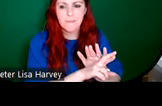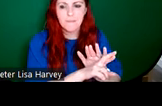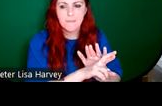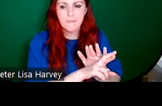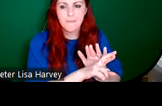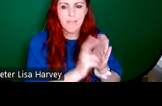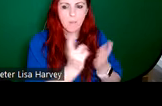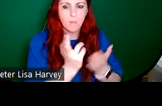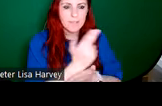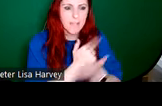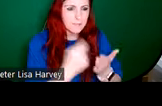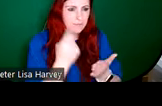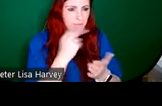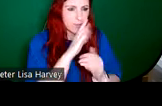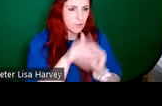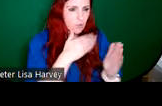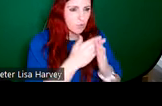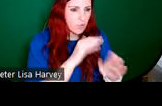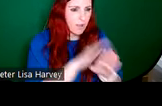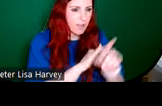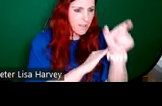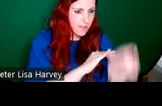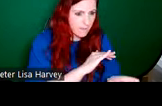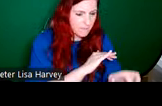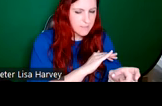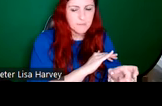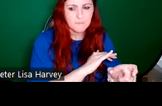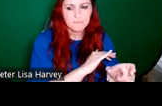Church there in the left again, you have these warm, mellow colours, these pale